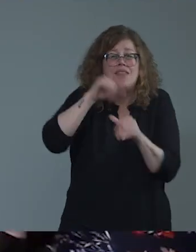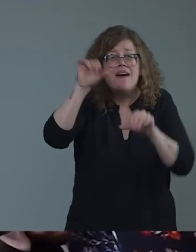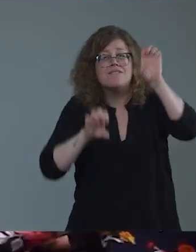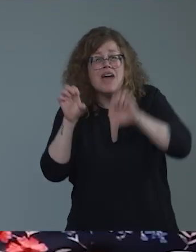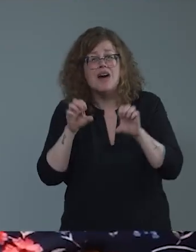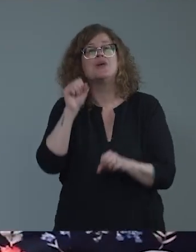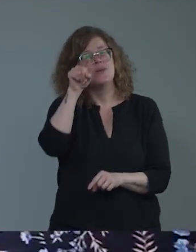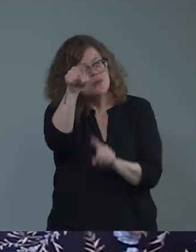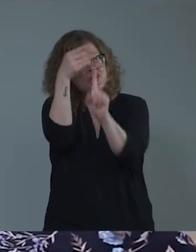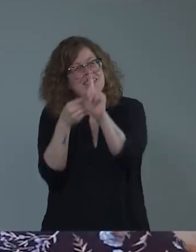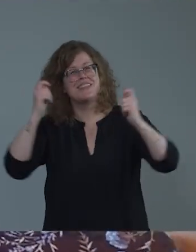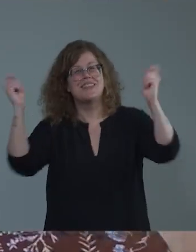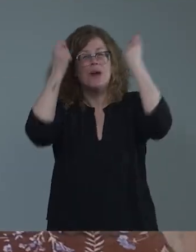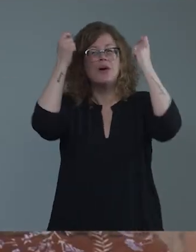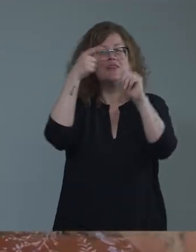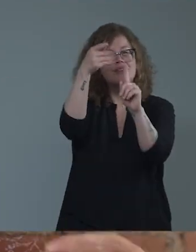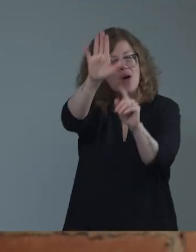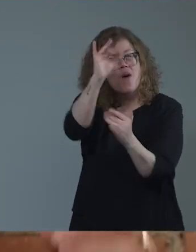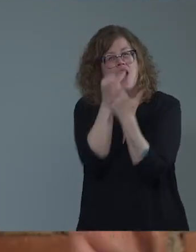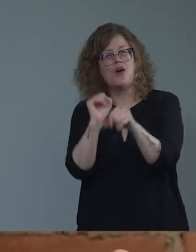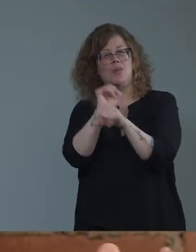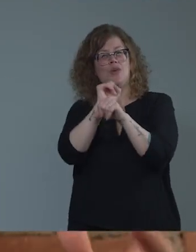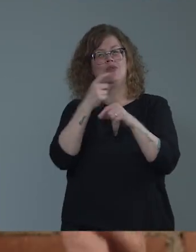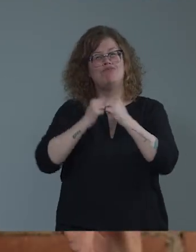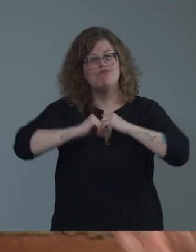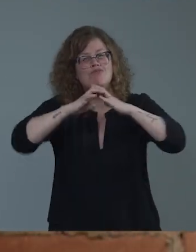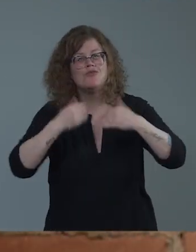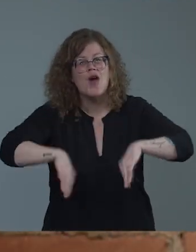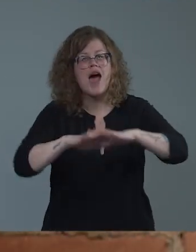that connection to the streets that we've been talking about, making sure that your artwork